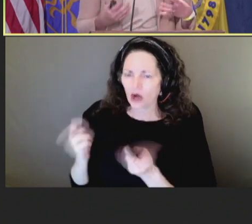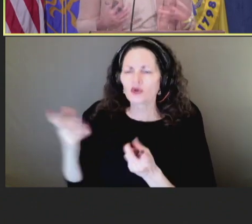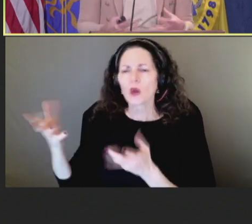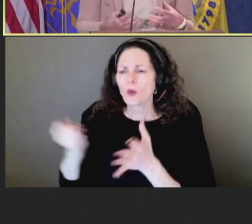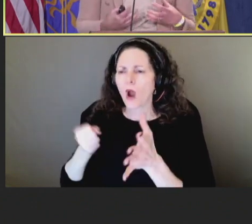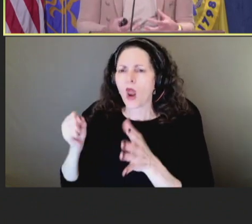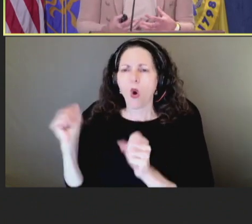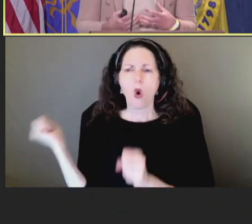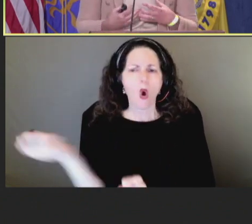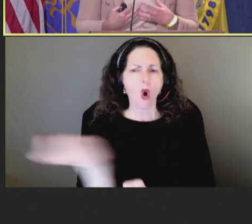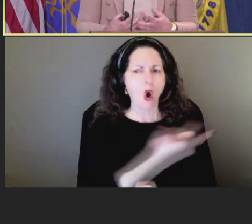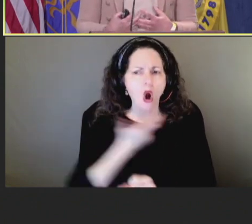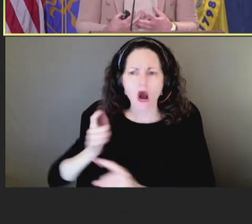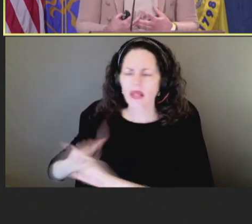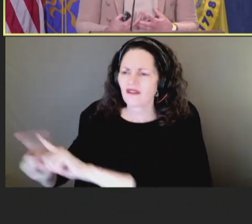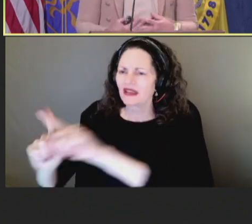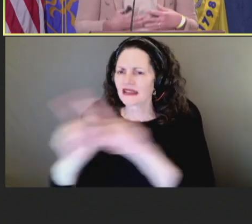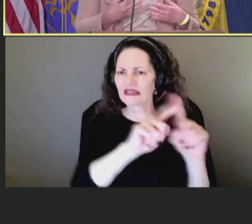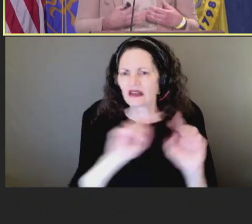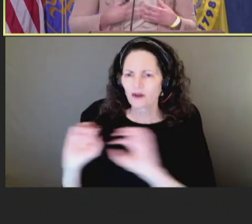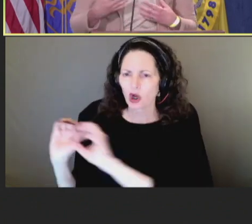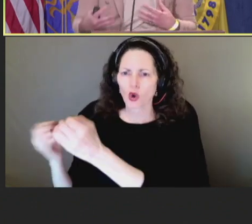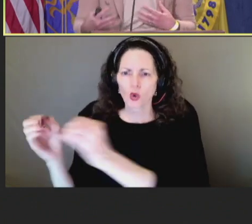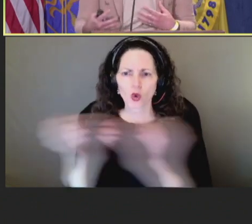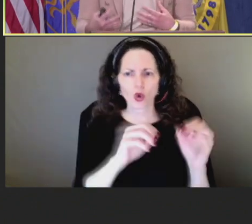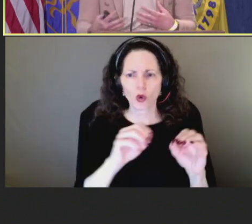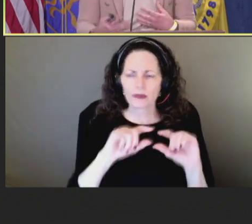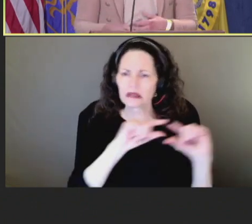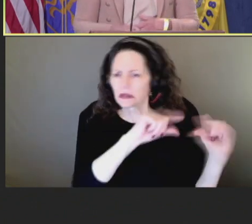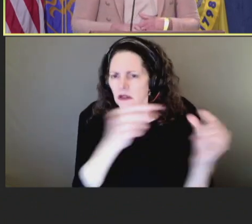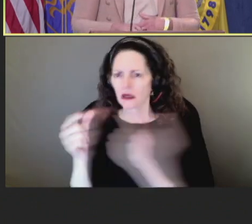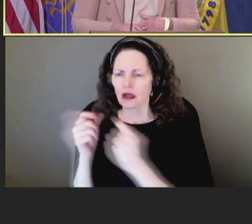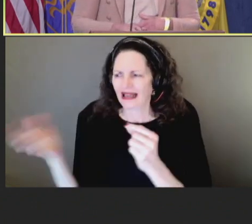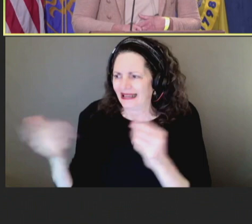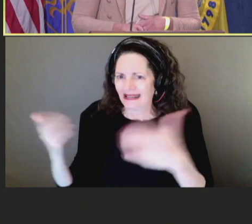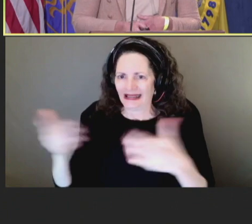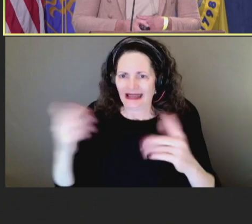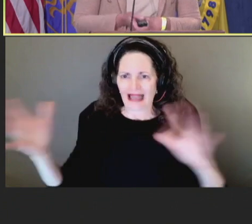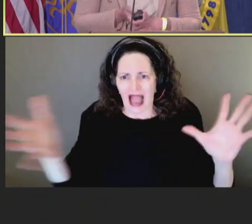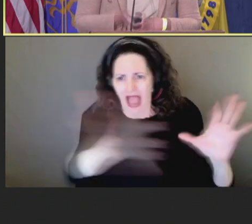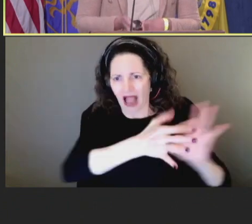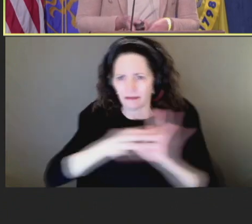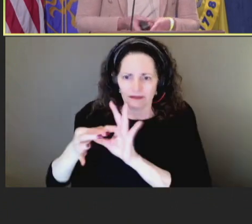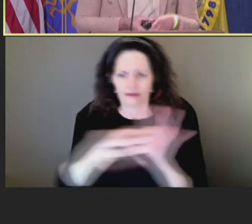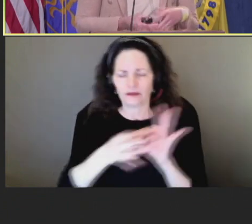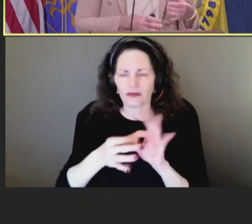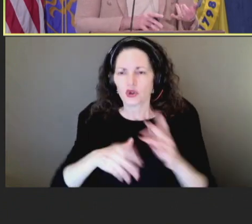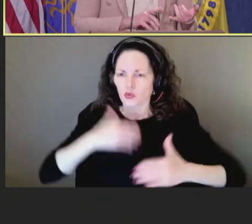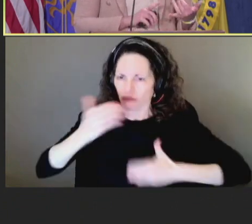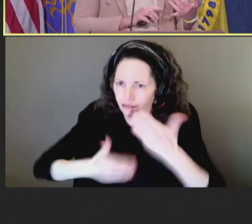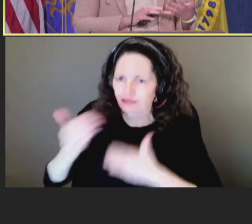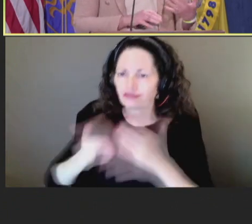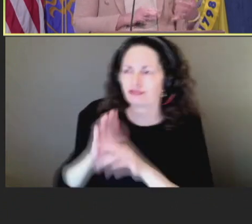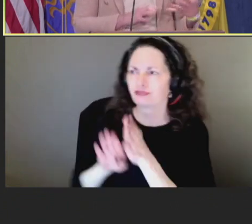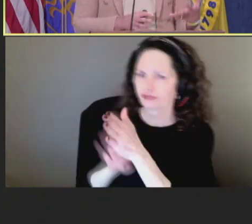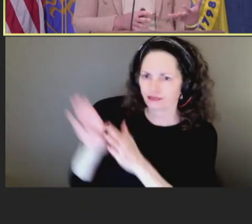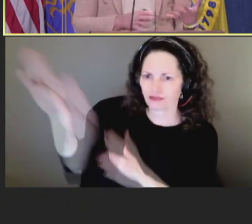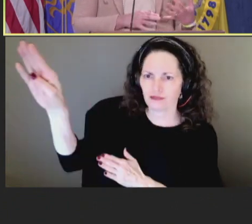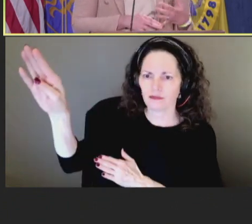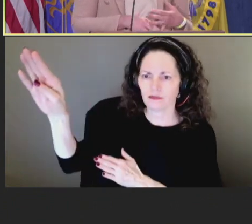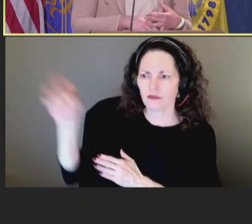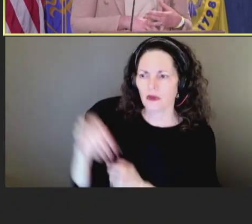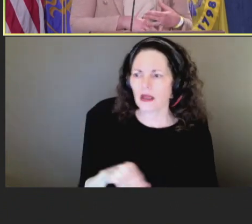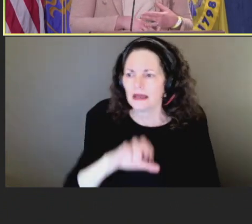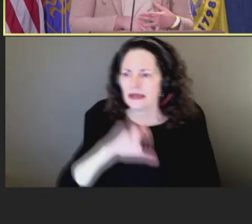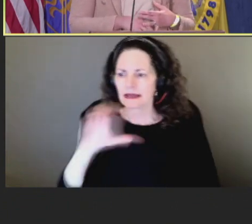all of the stakeholders together to get this moving. CVC brings, creates an ecosystem.